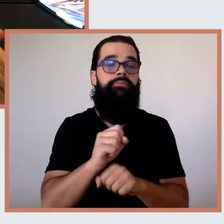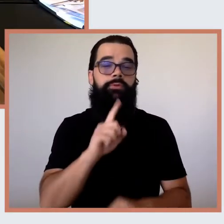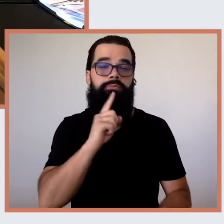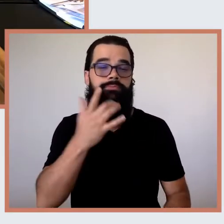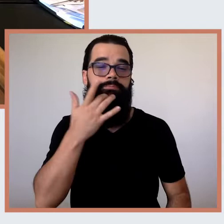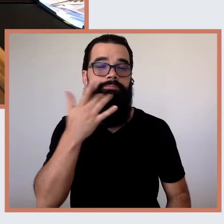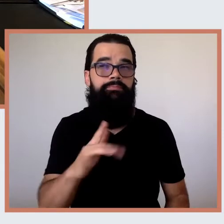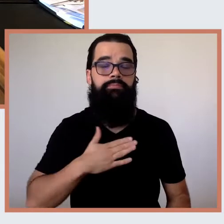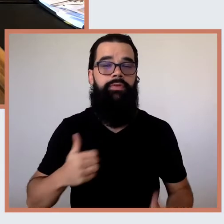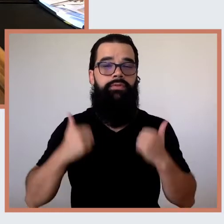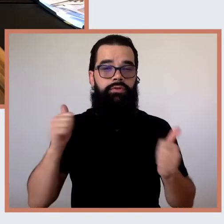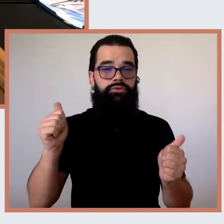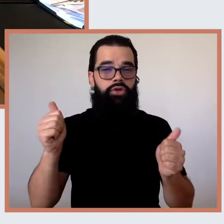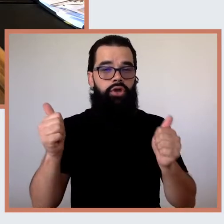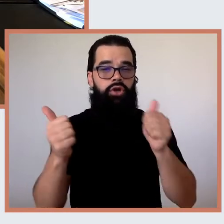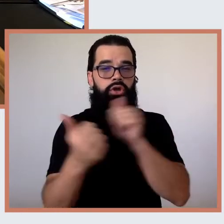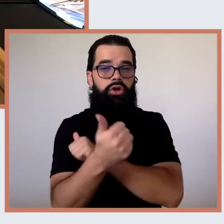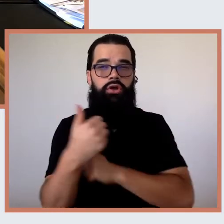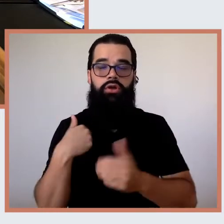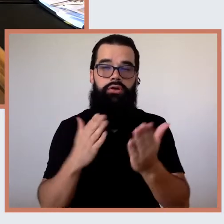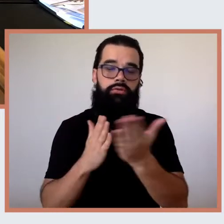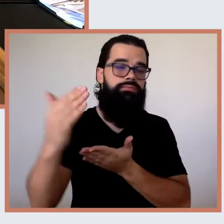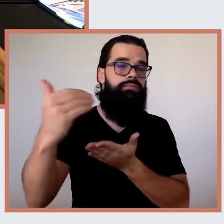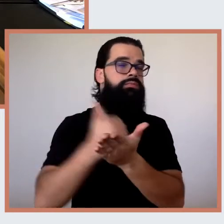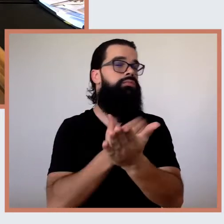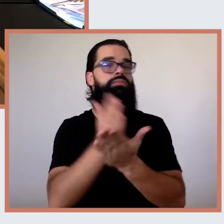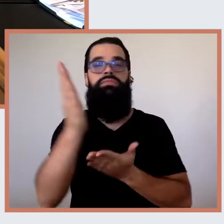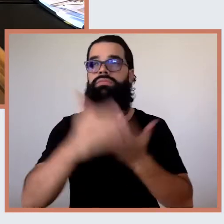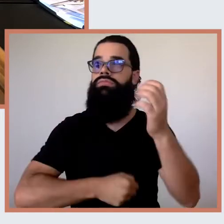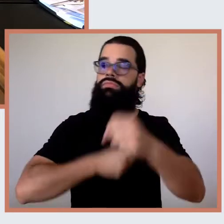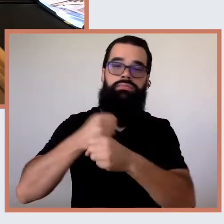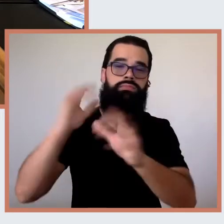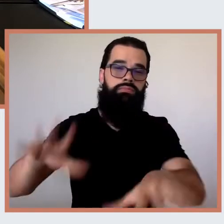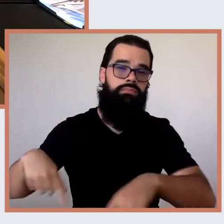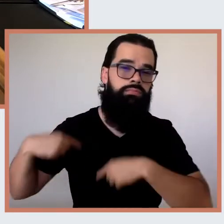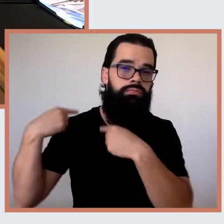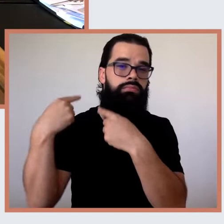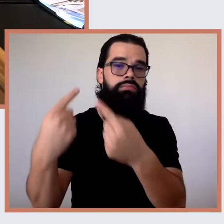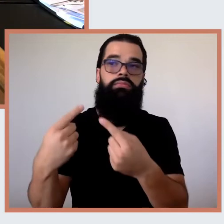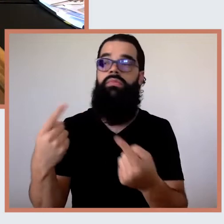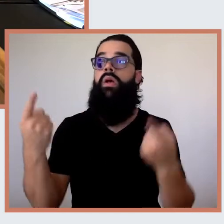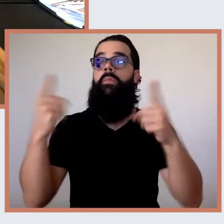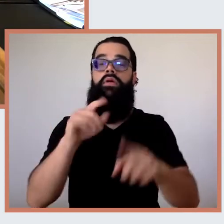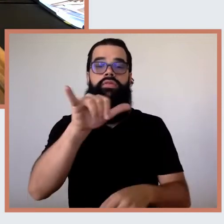and as luck, and life would have it. I spent a year surviving only to at the very end